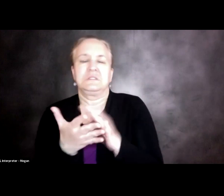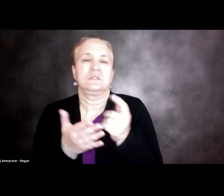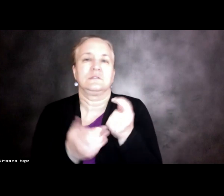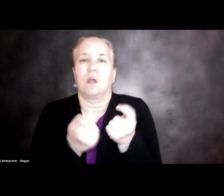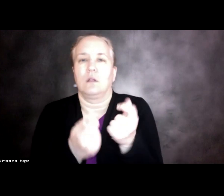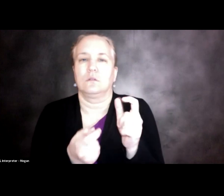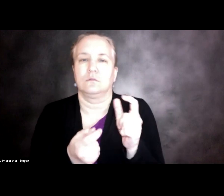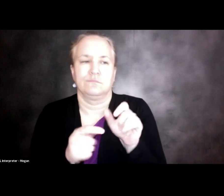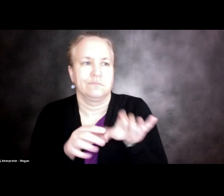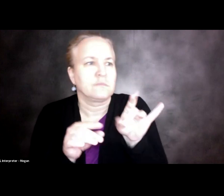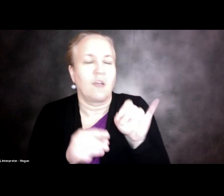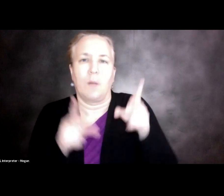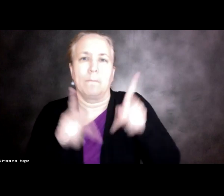of personhood, presence, or power.